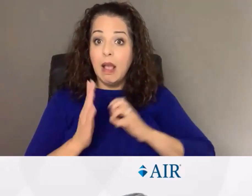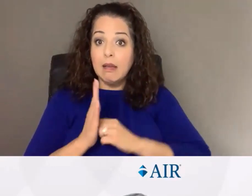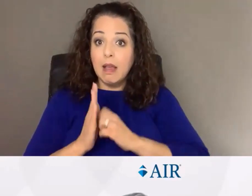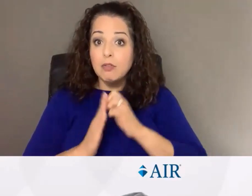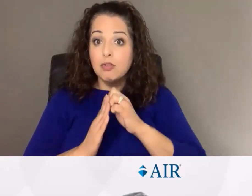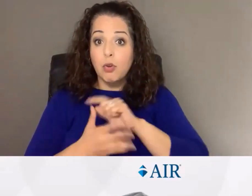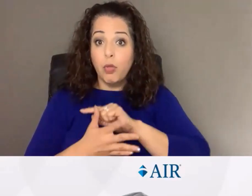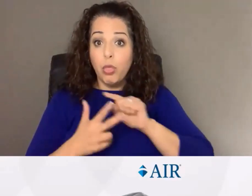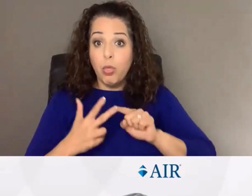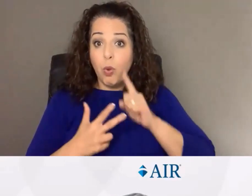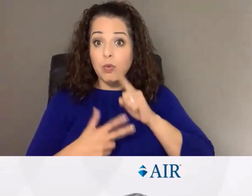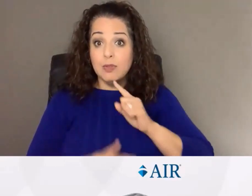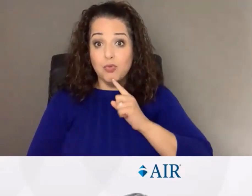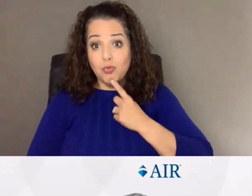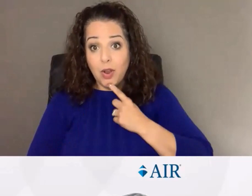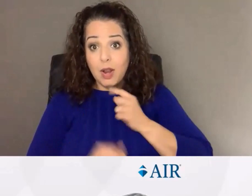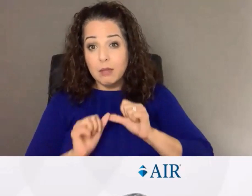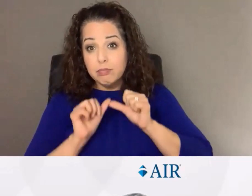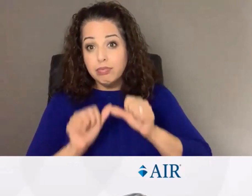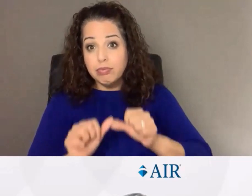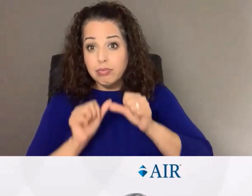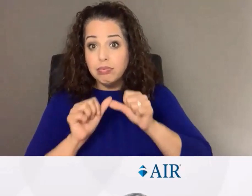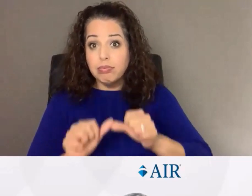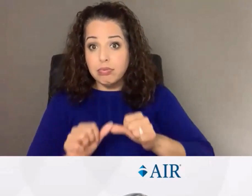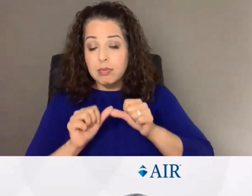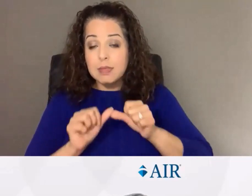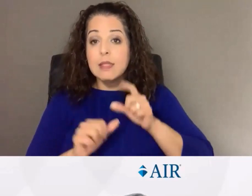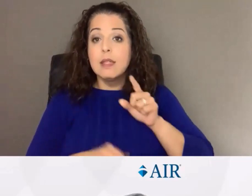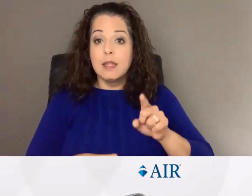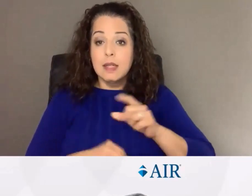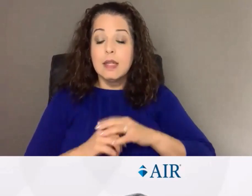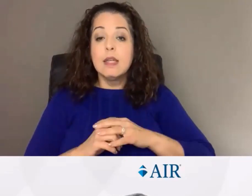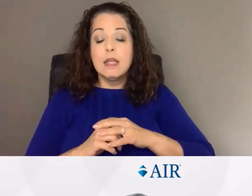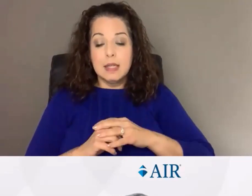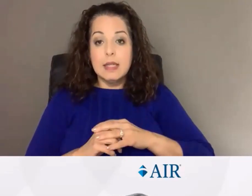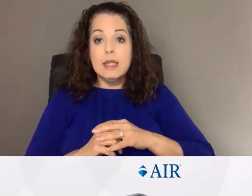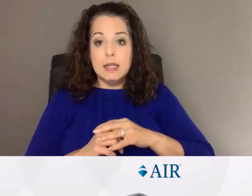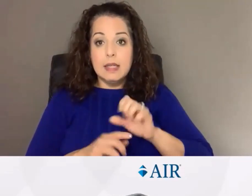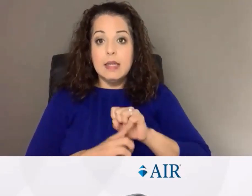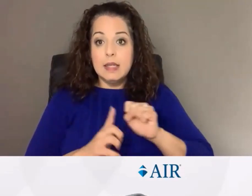that they need ongoing consultation and education for the patients.